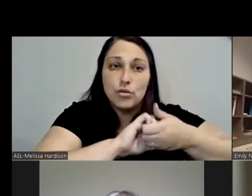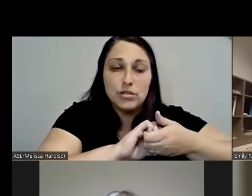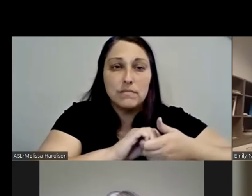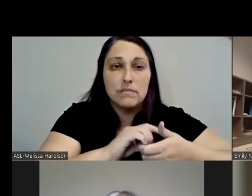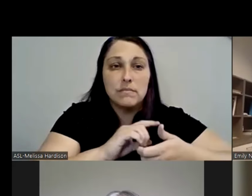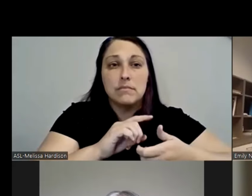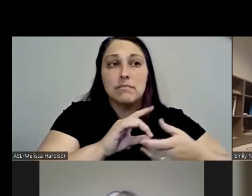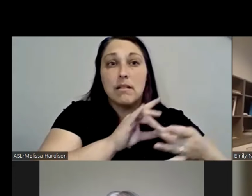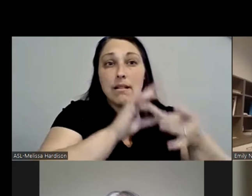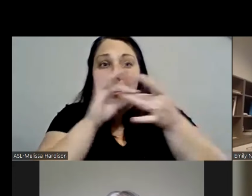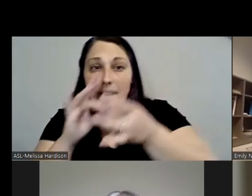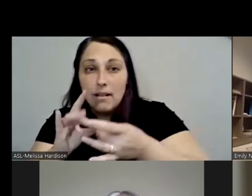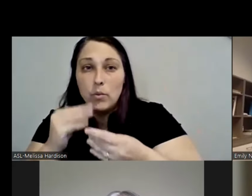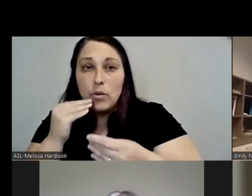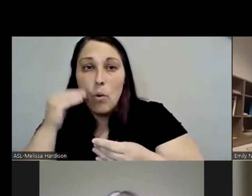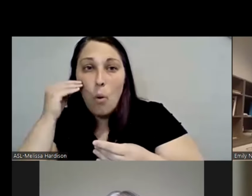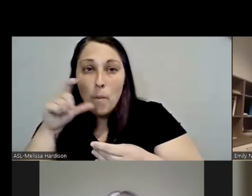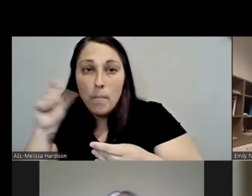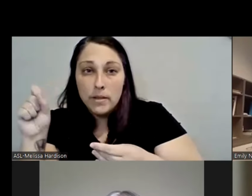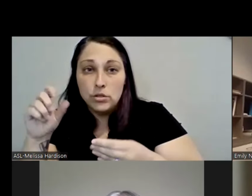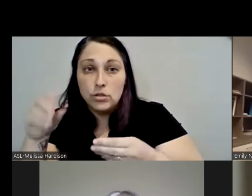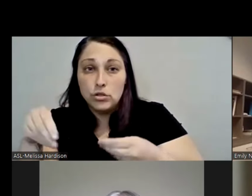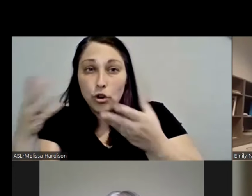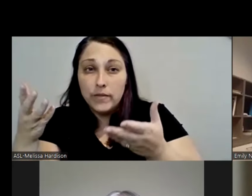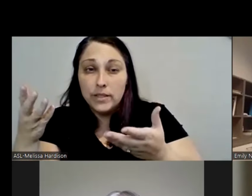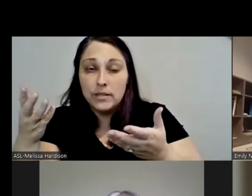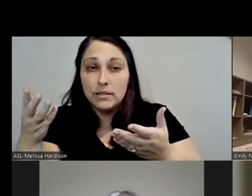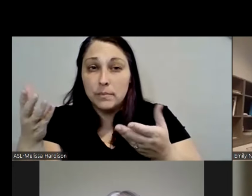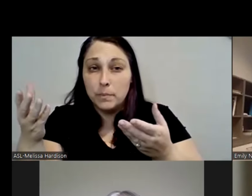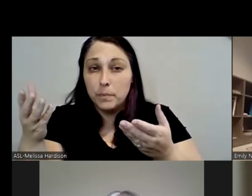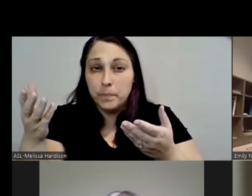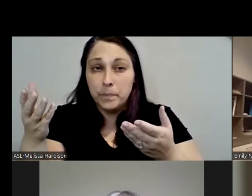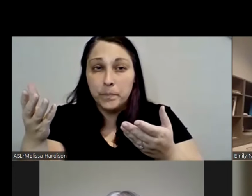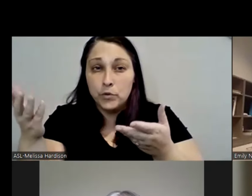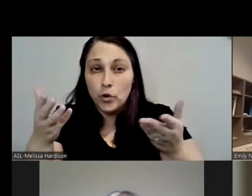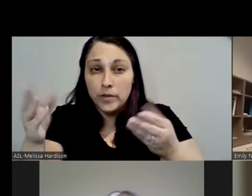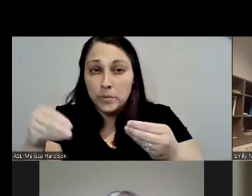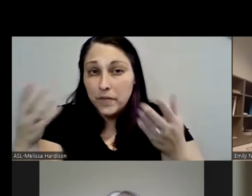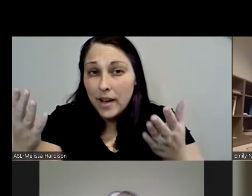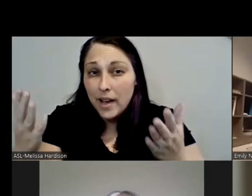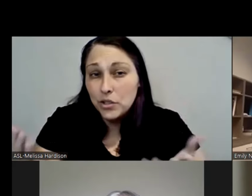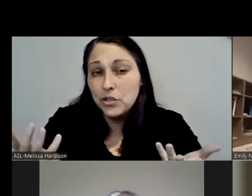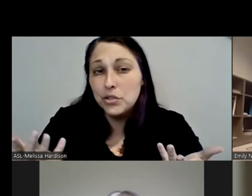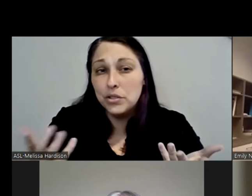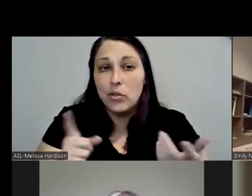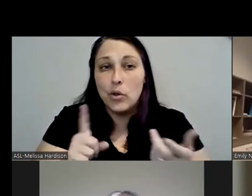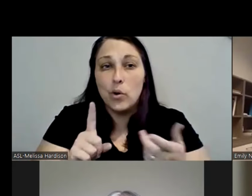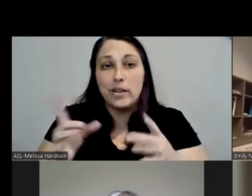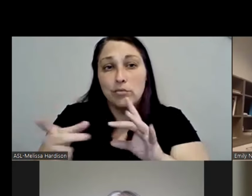do not have a lot of energy will and there are a lot of benefits to